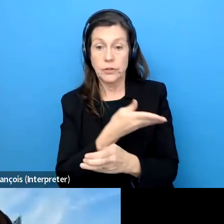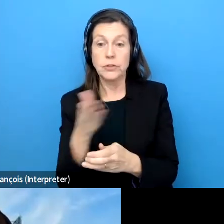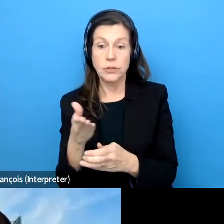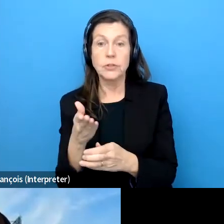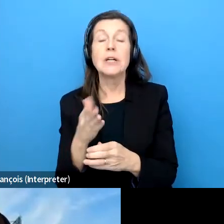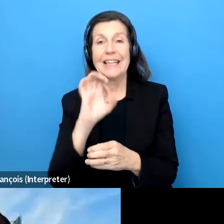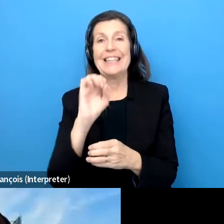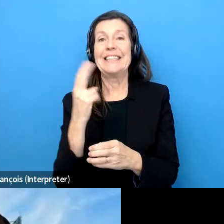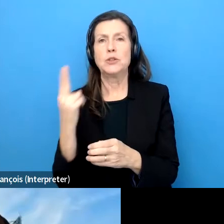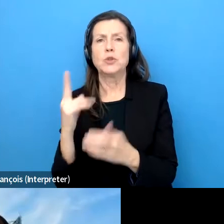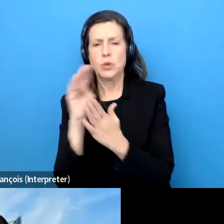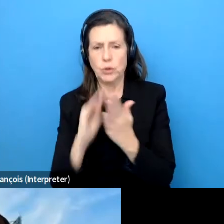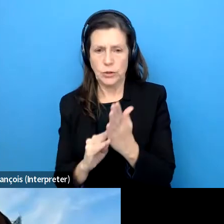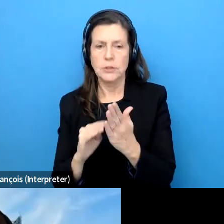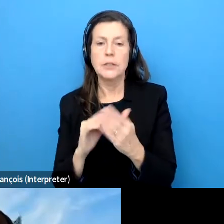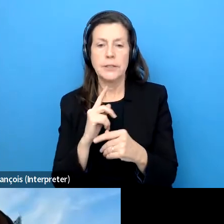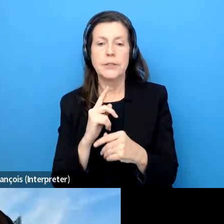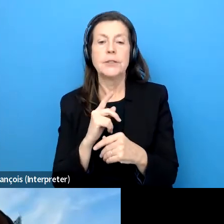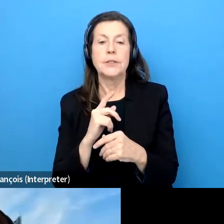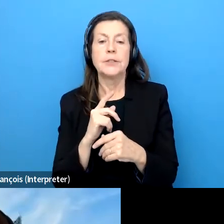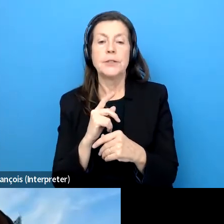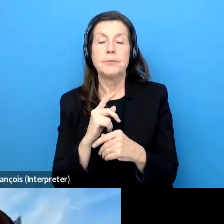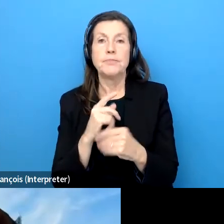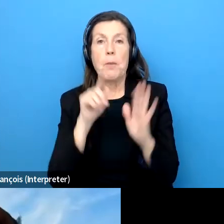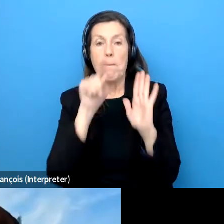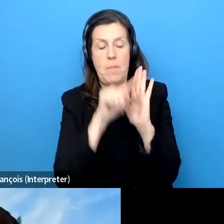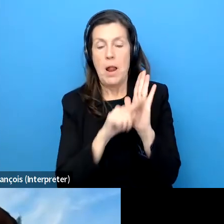including persons with disabilities who are qualified